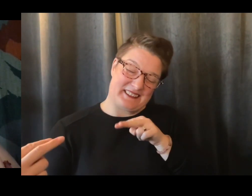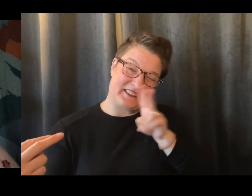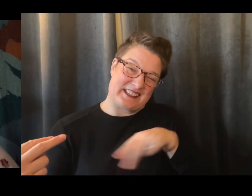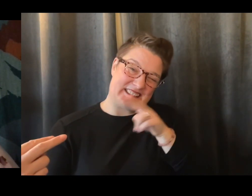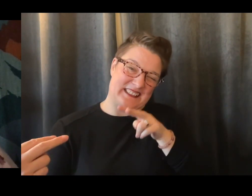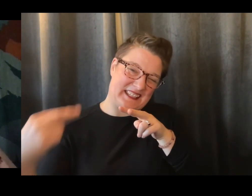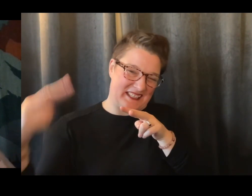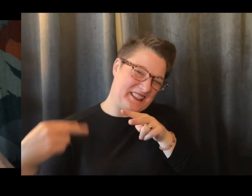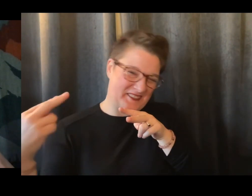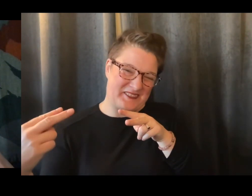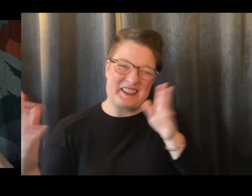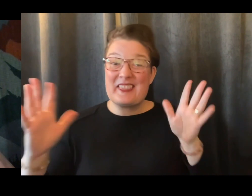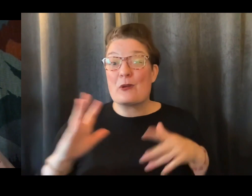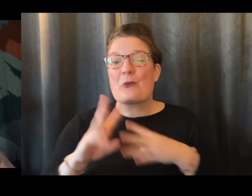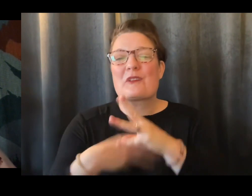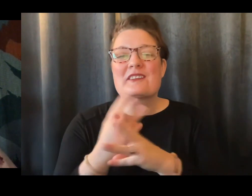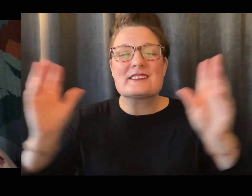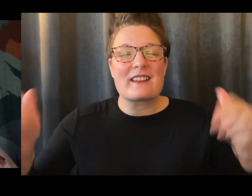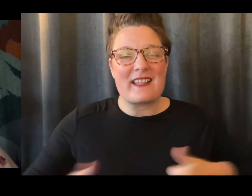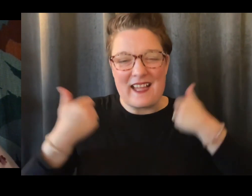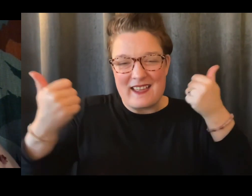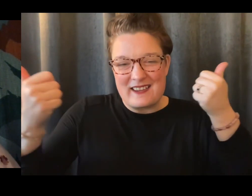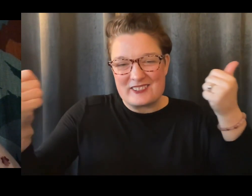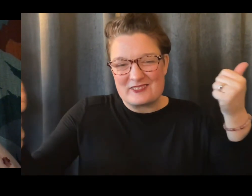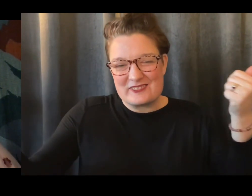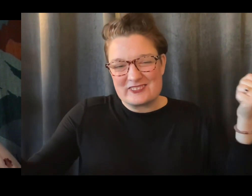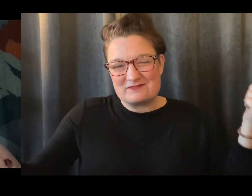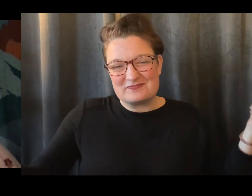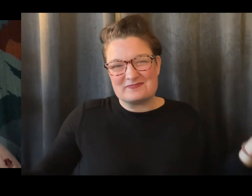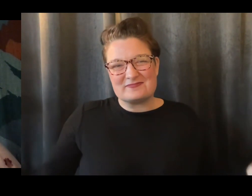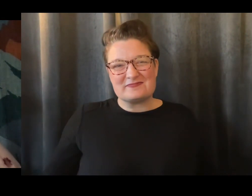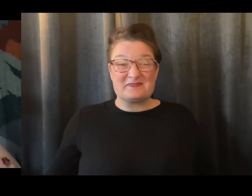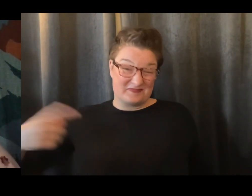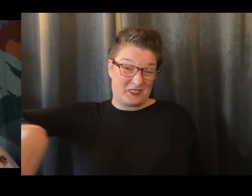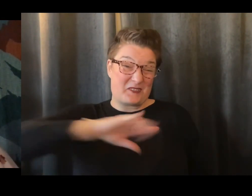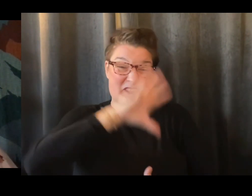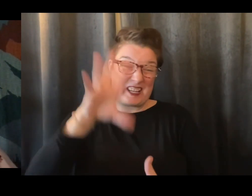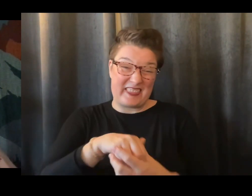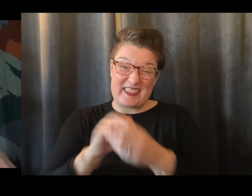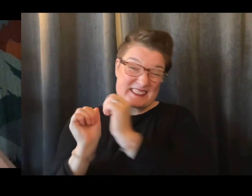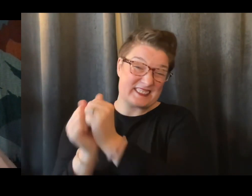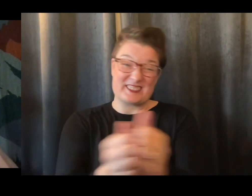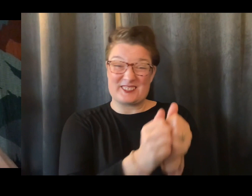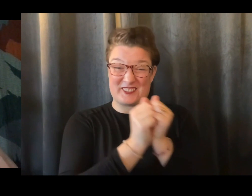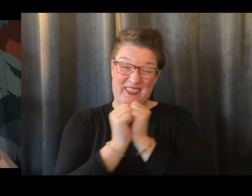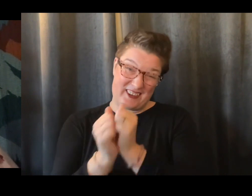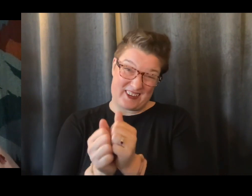We're in this together. Let's take it outside and into forever.